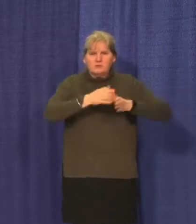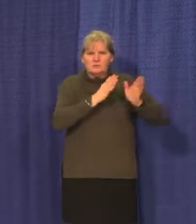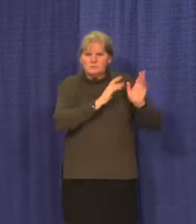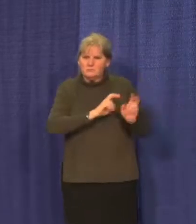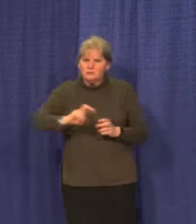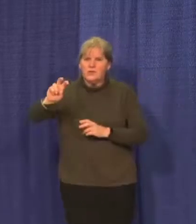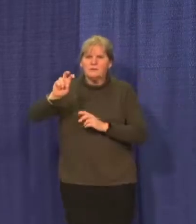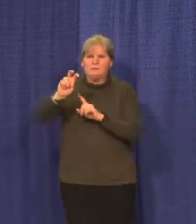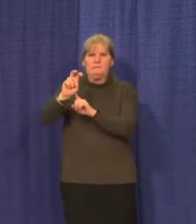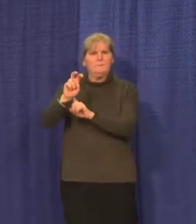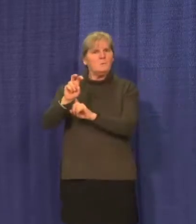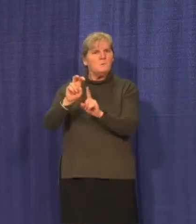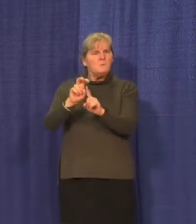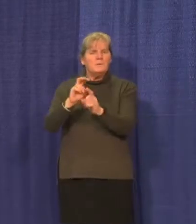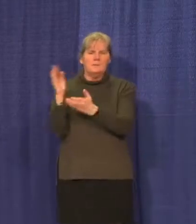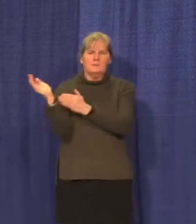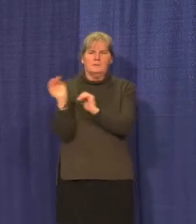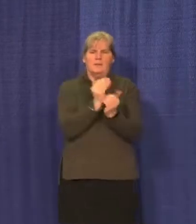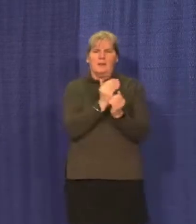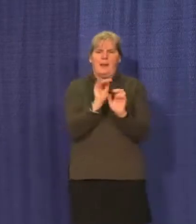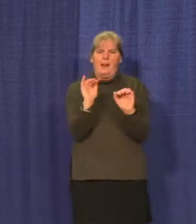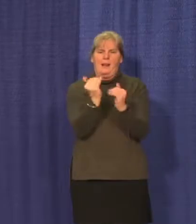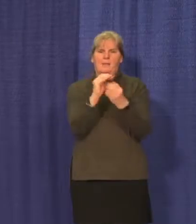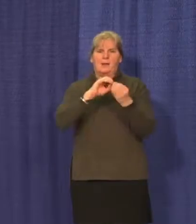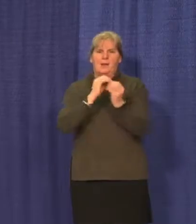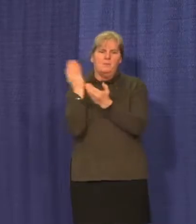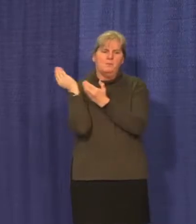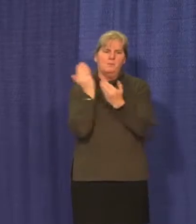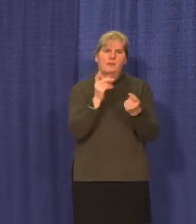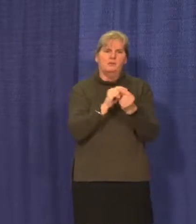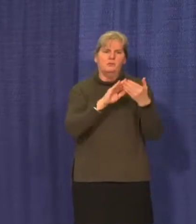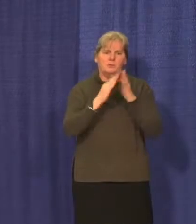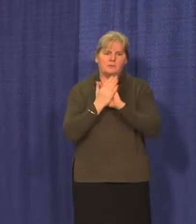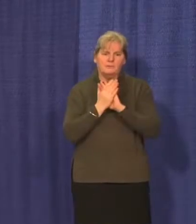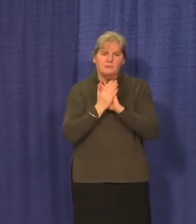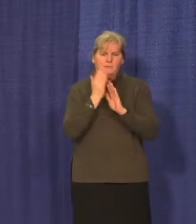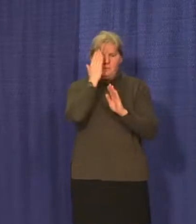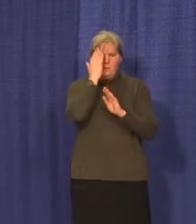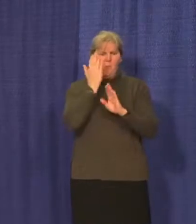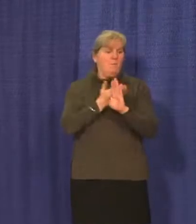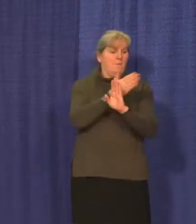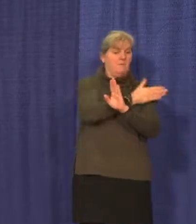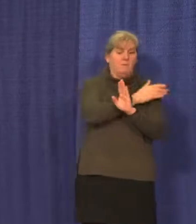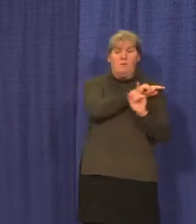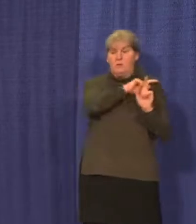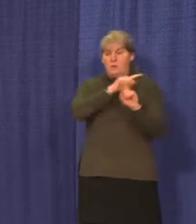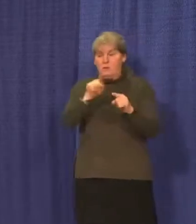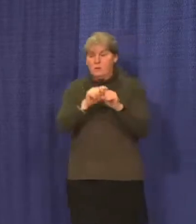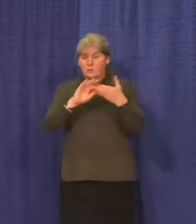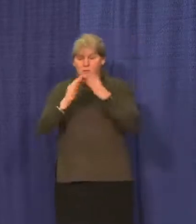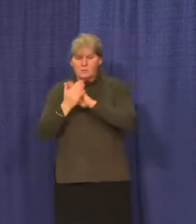transport. We only transport as much as we need, so we need to know in advance in each of these